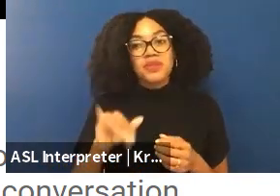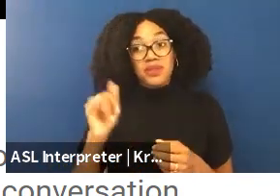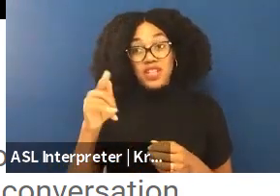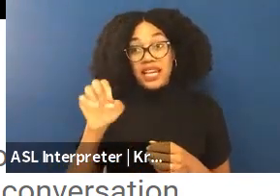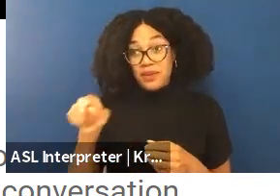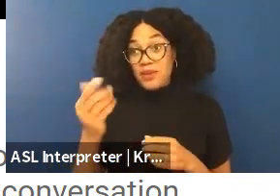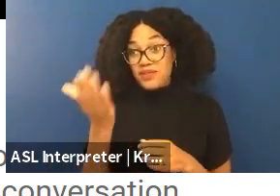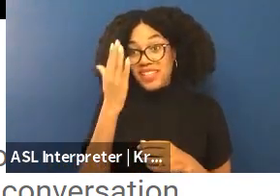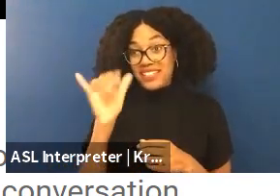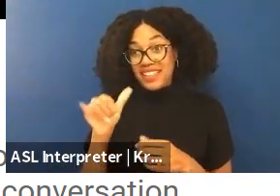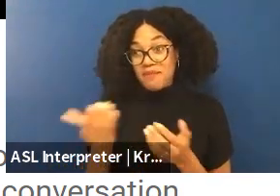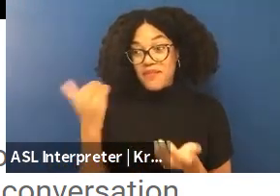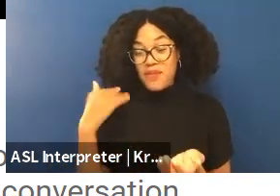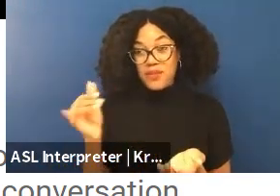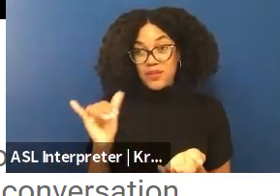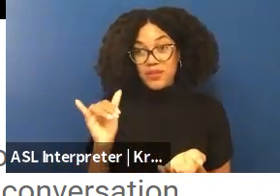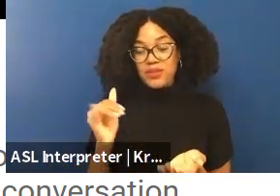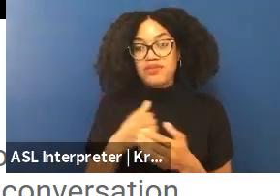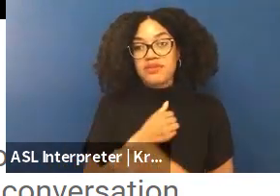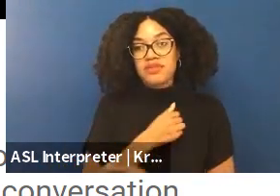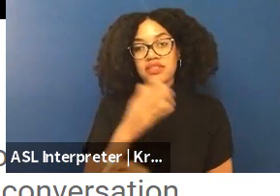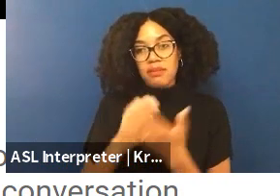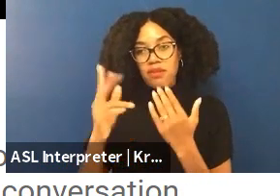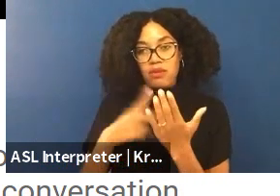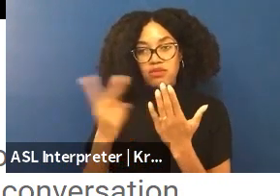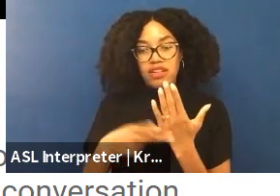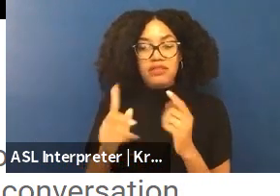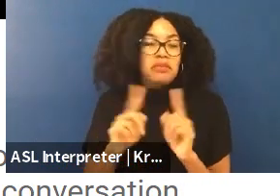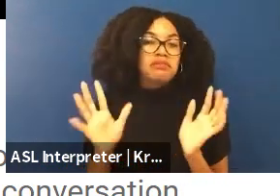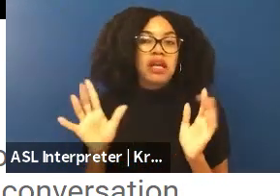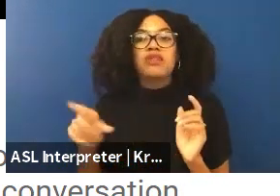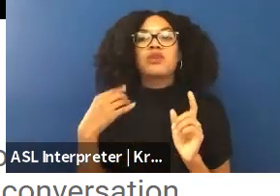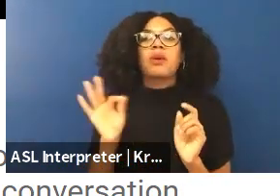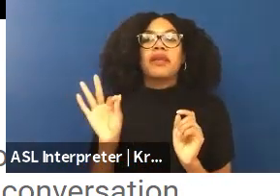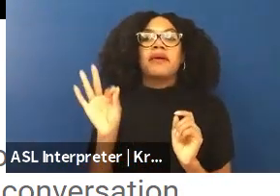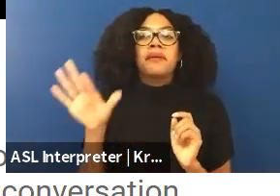in some of the initiatives that you have done. Anyway, I just wanted to sort of preface you with